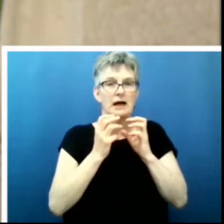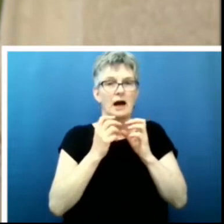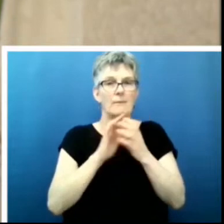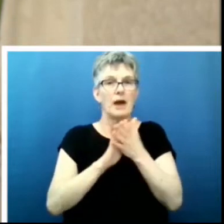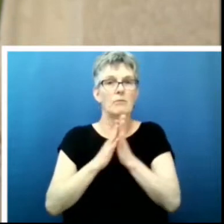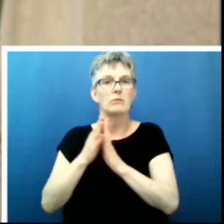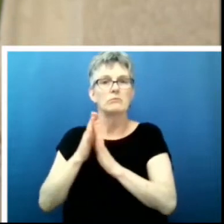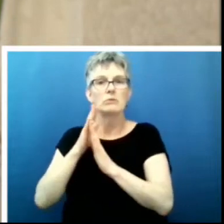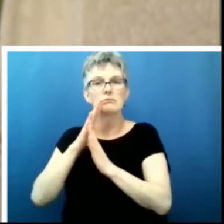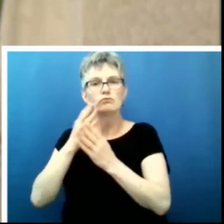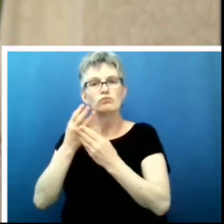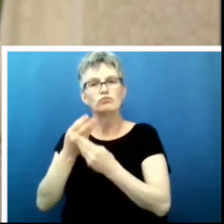has now settled down.